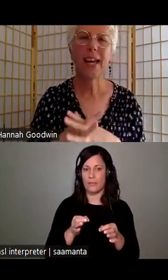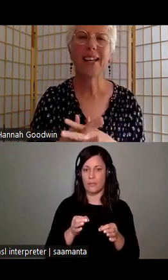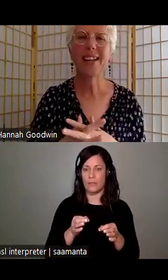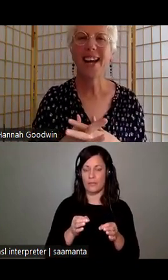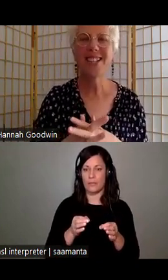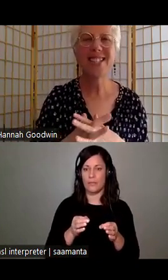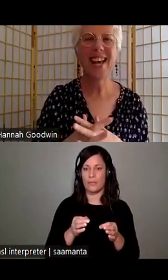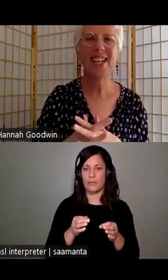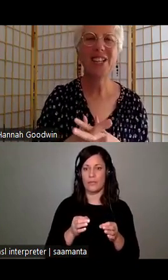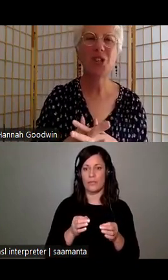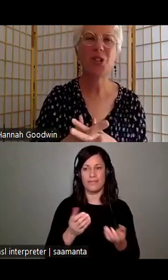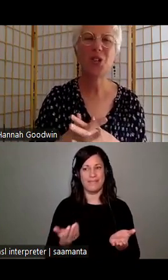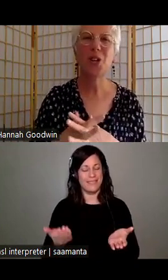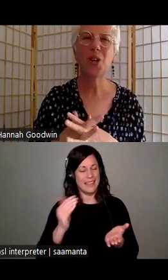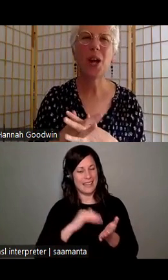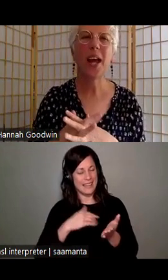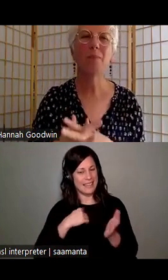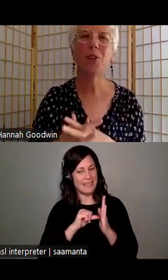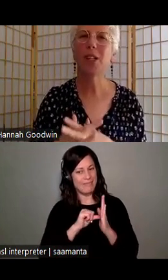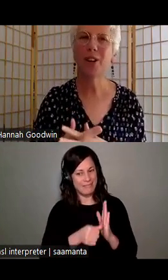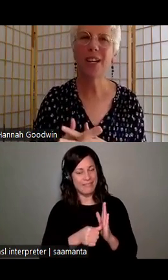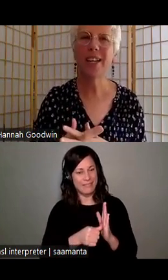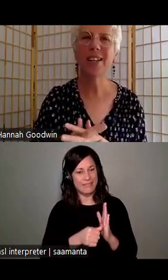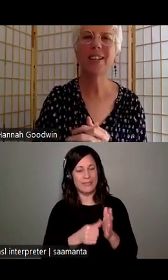again, I'll just say, aim for clarity.